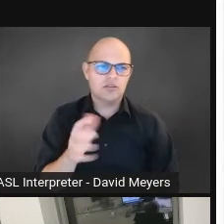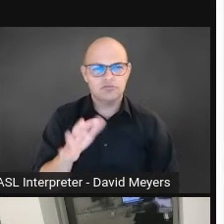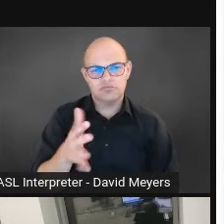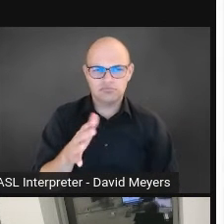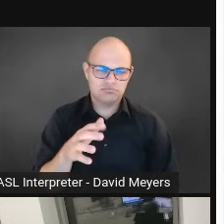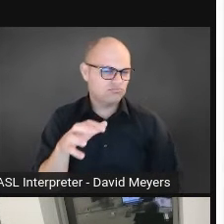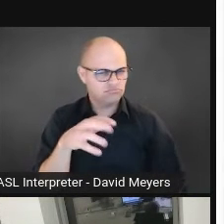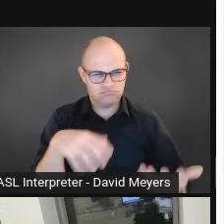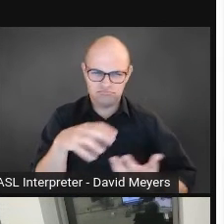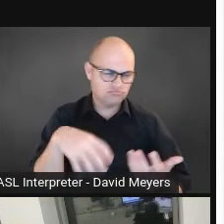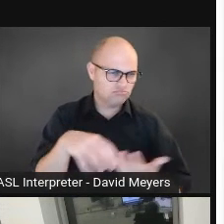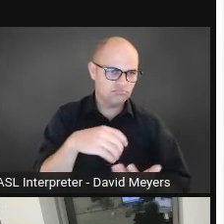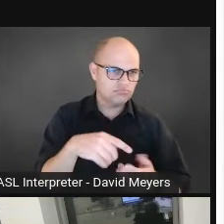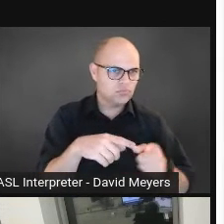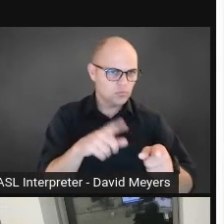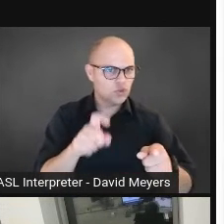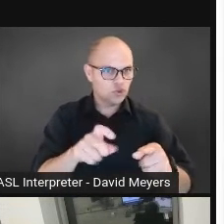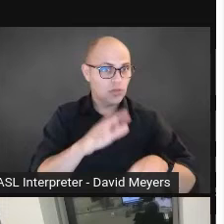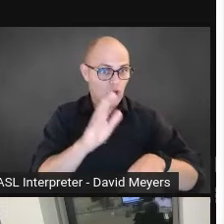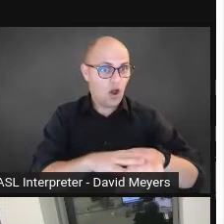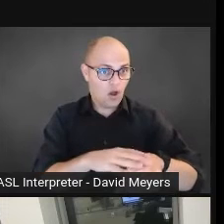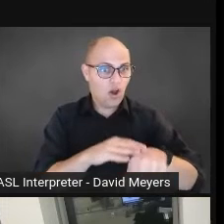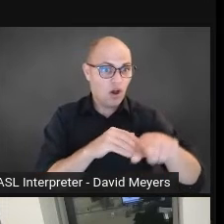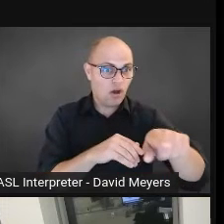because this should be on and actually it's off.